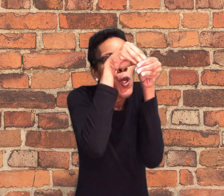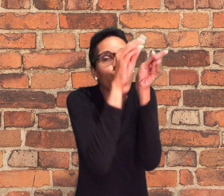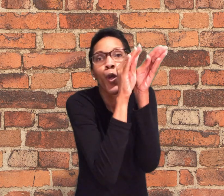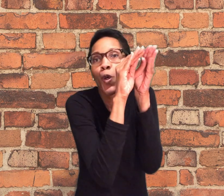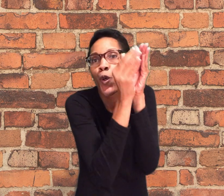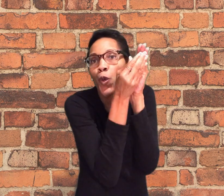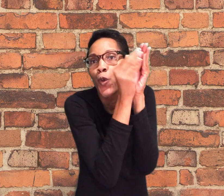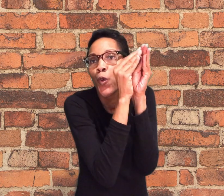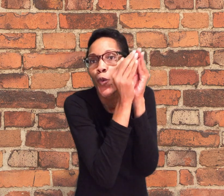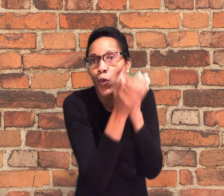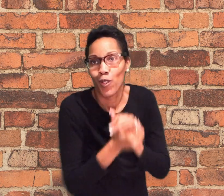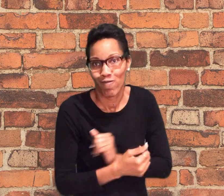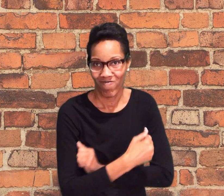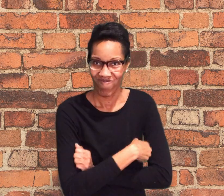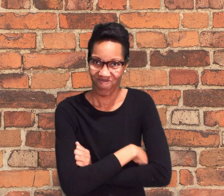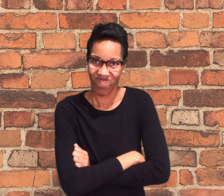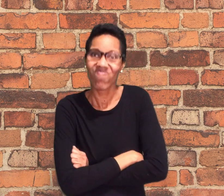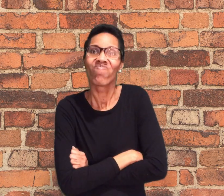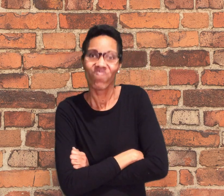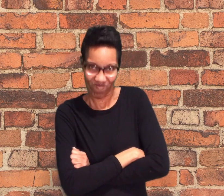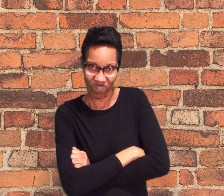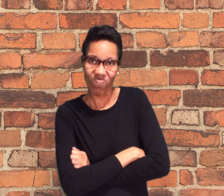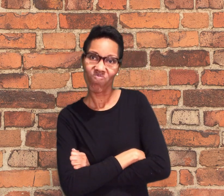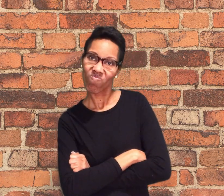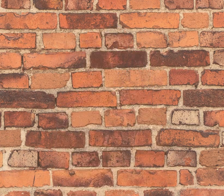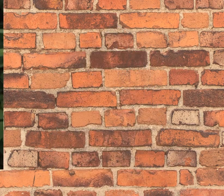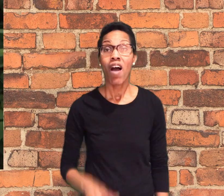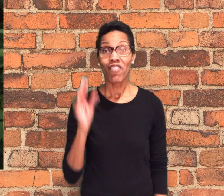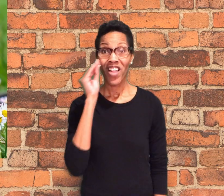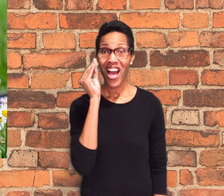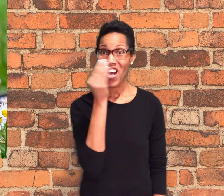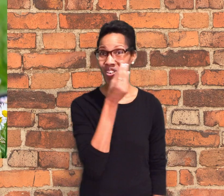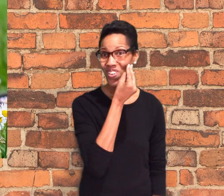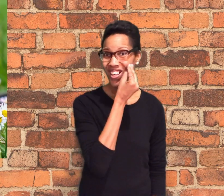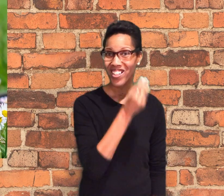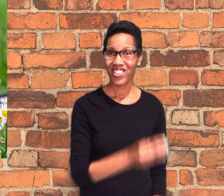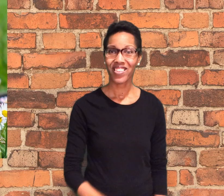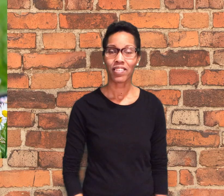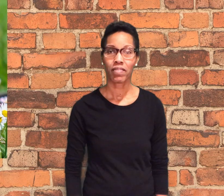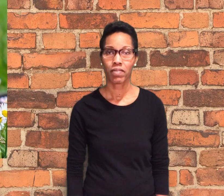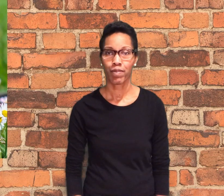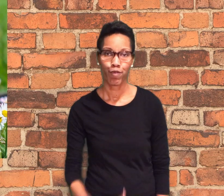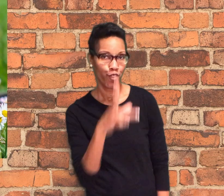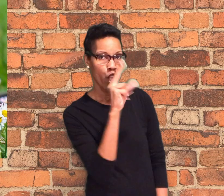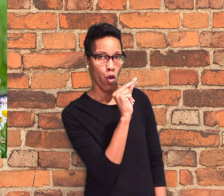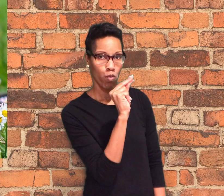I like butterflies when they're in the cocoon